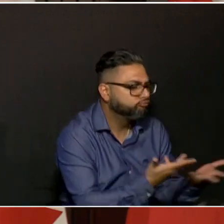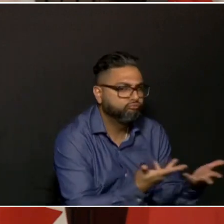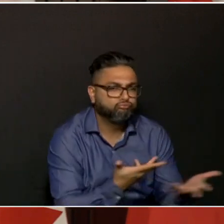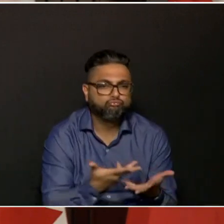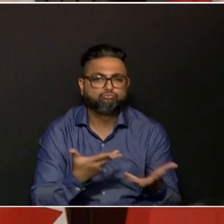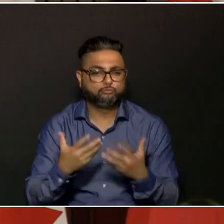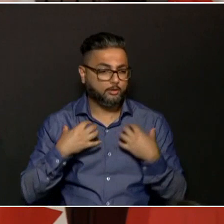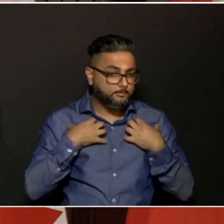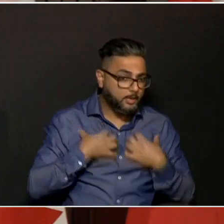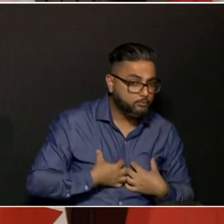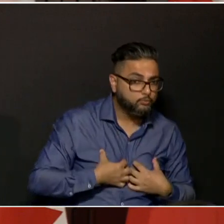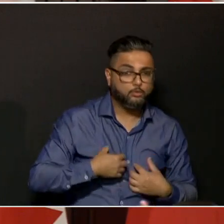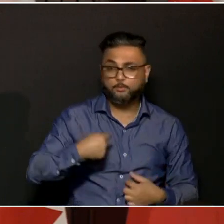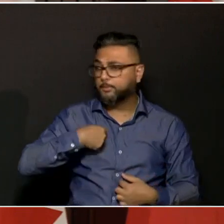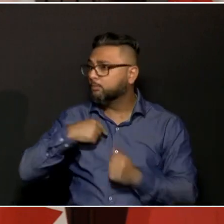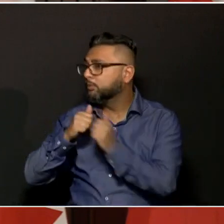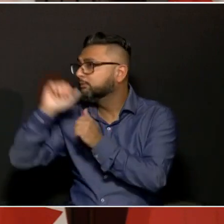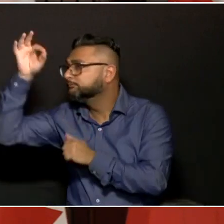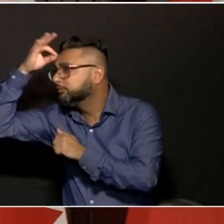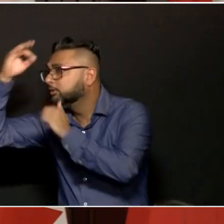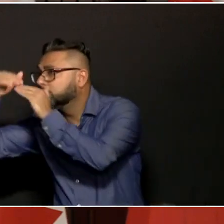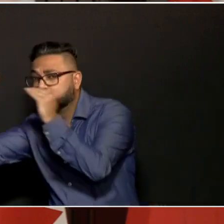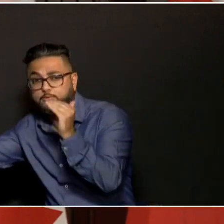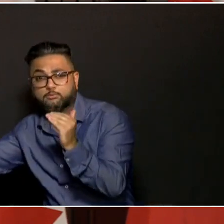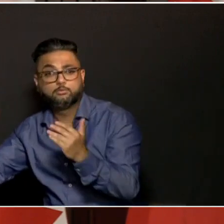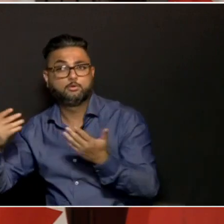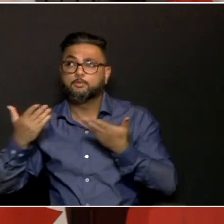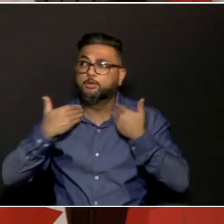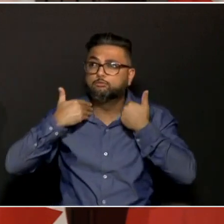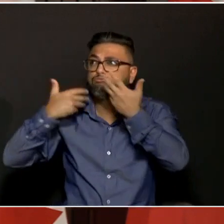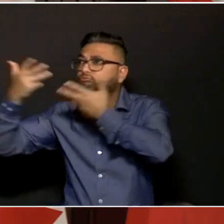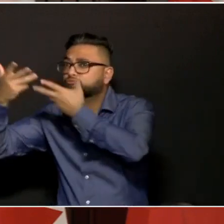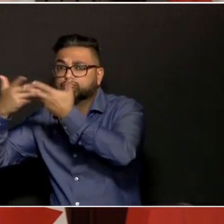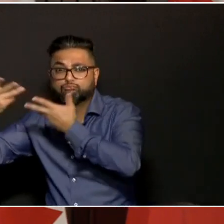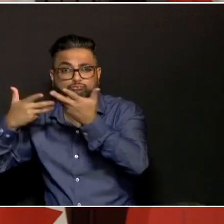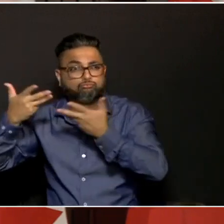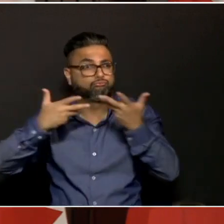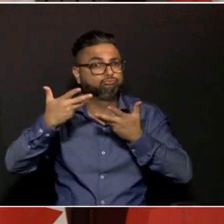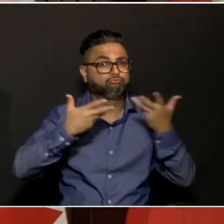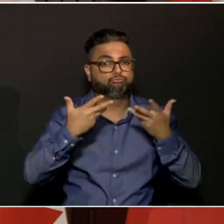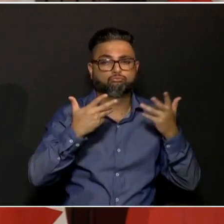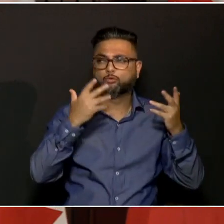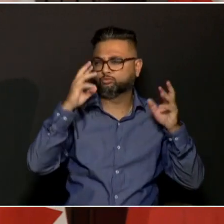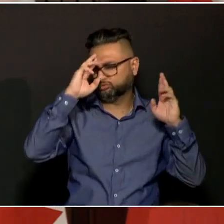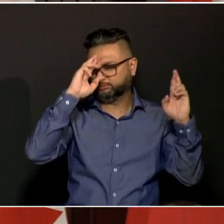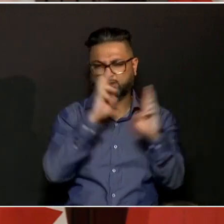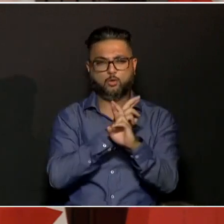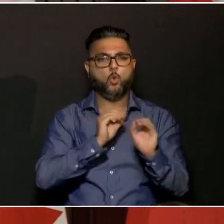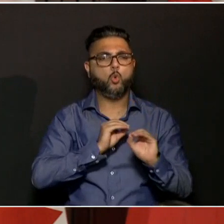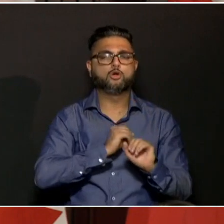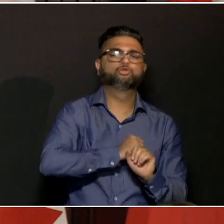between Mayors and our team and the Ministers and the federal government, everyone seemed to be